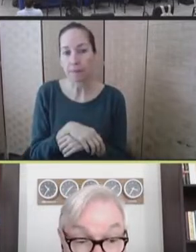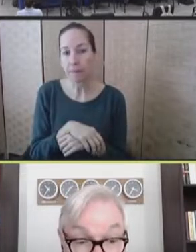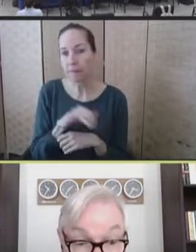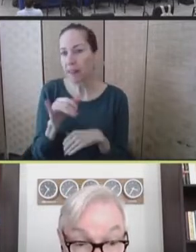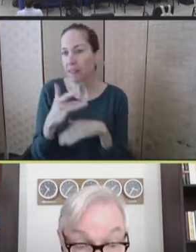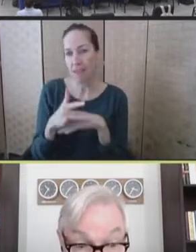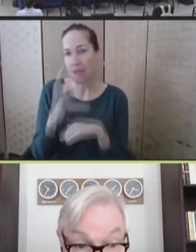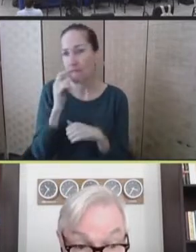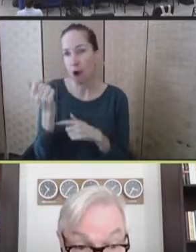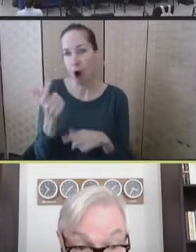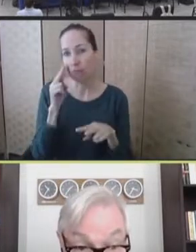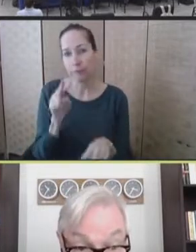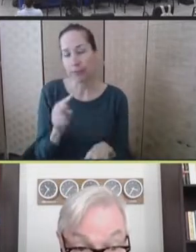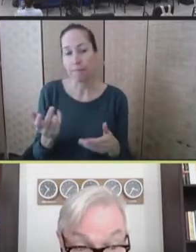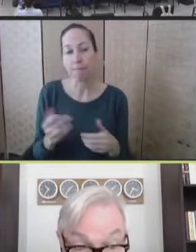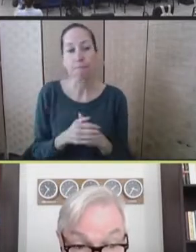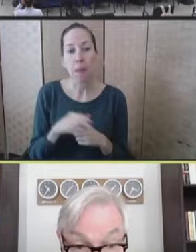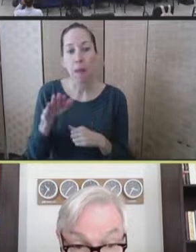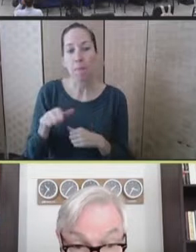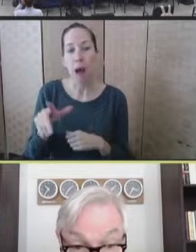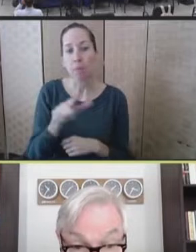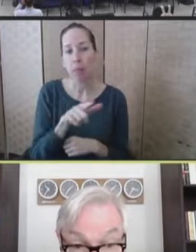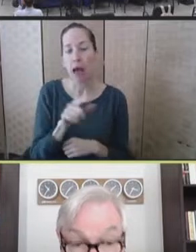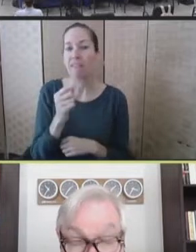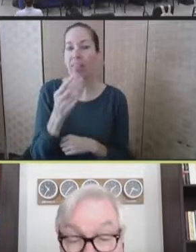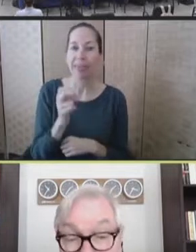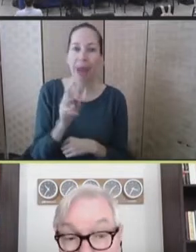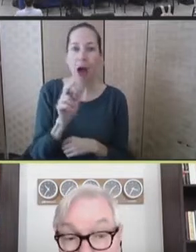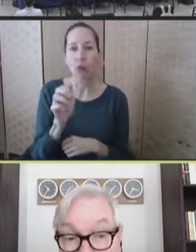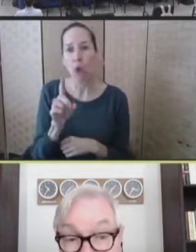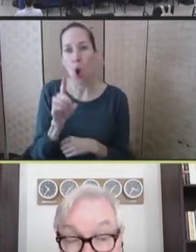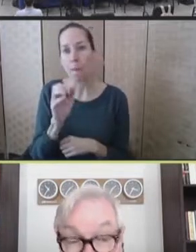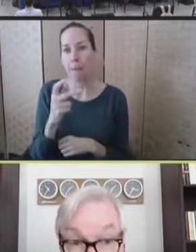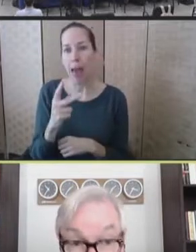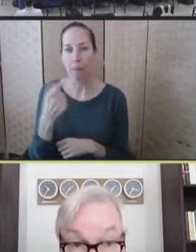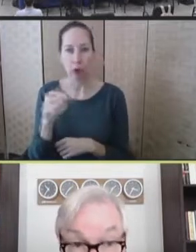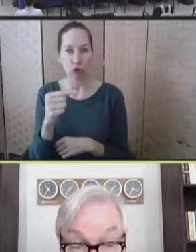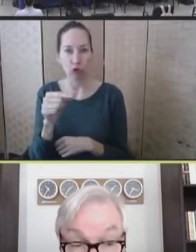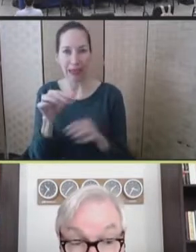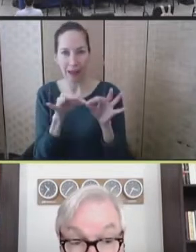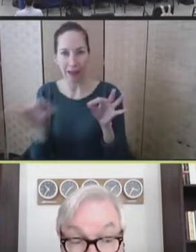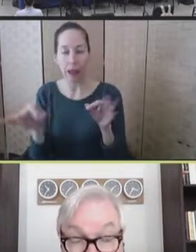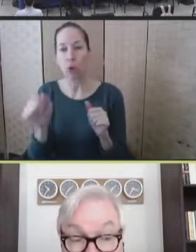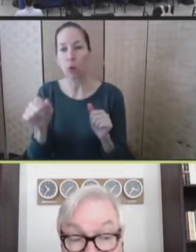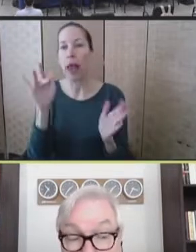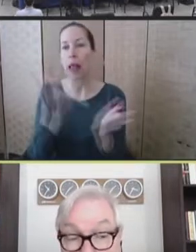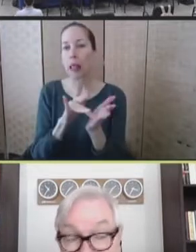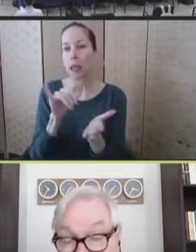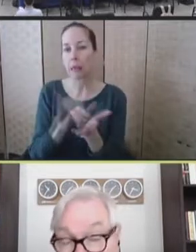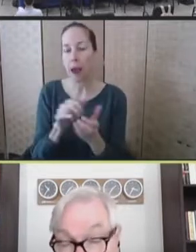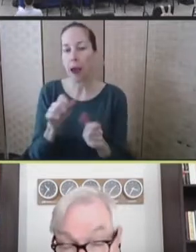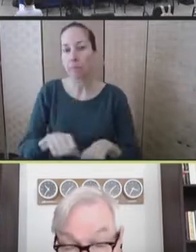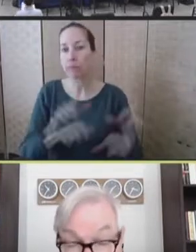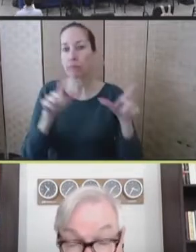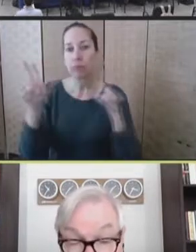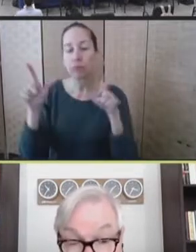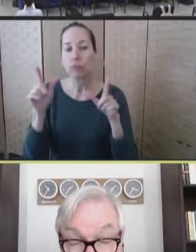And on the bottom left, you see the roadmap. You can click that and actually get access to the roadmap of materials that I'm going